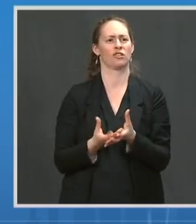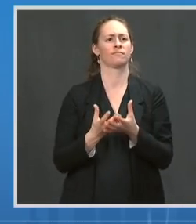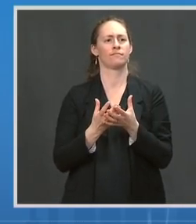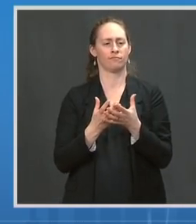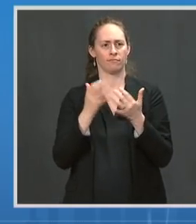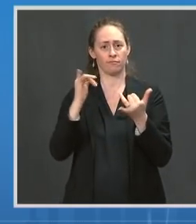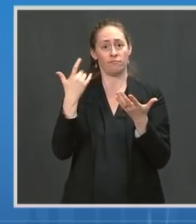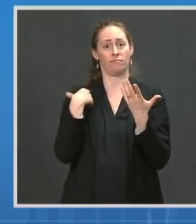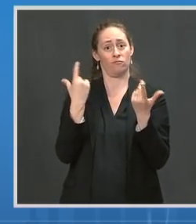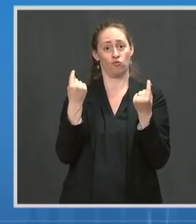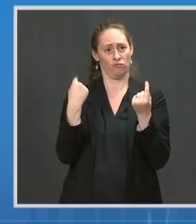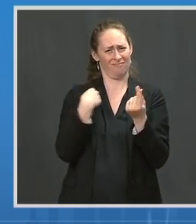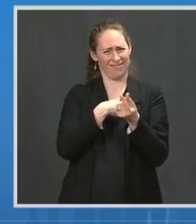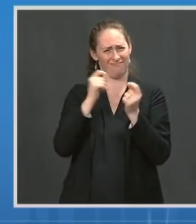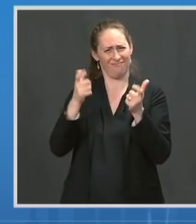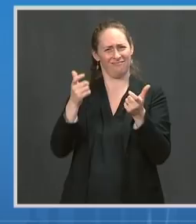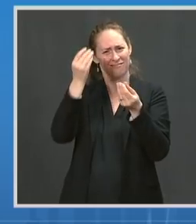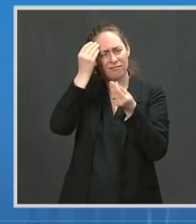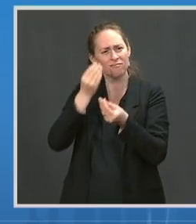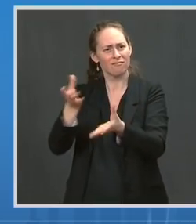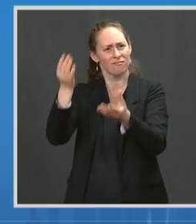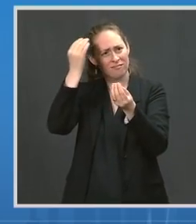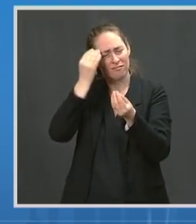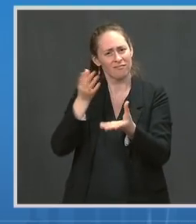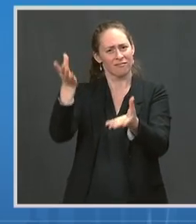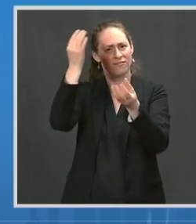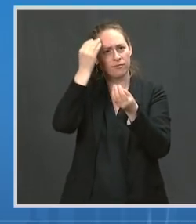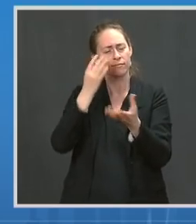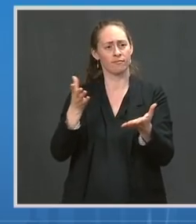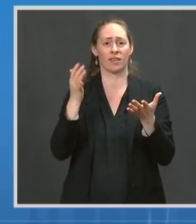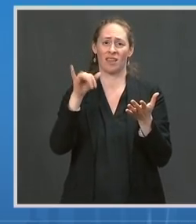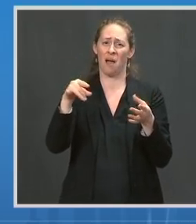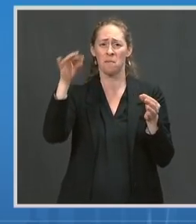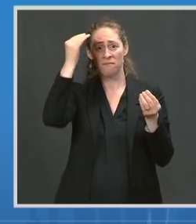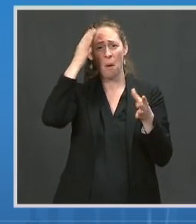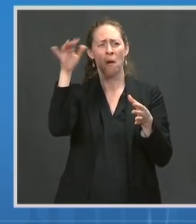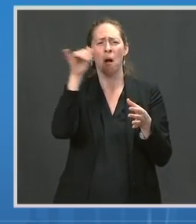And since information comes out not only in published work,